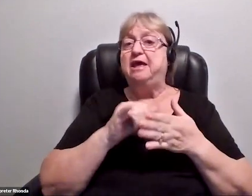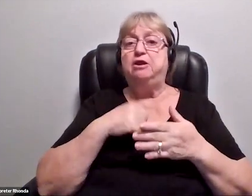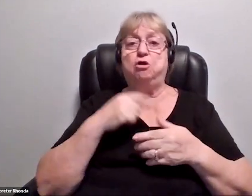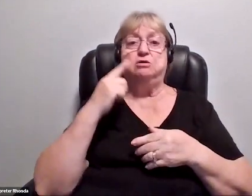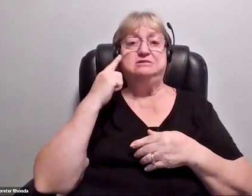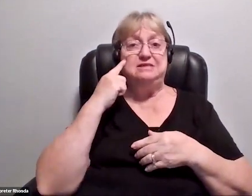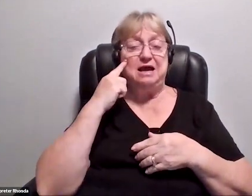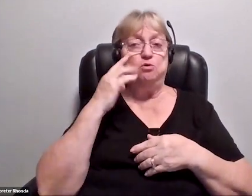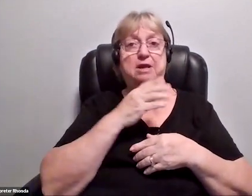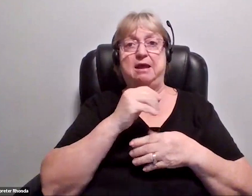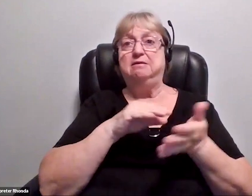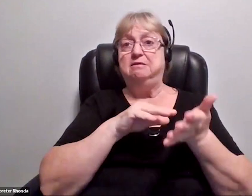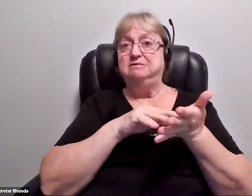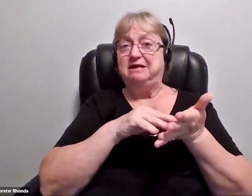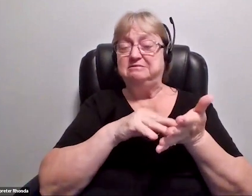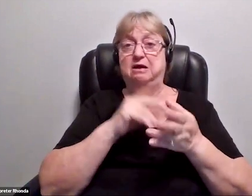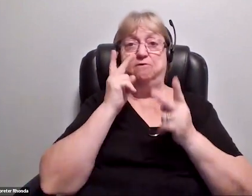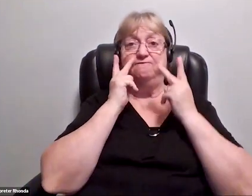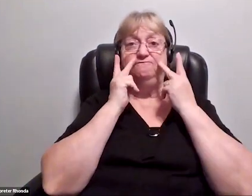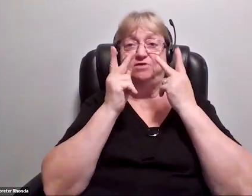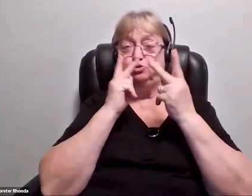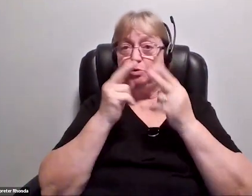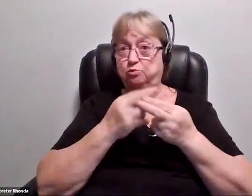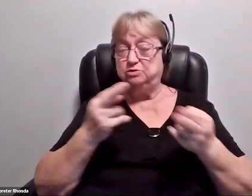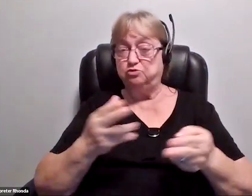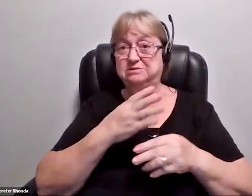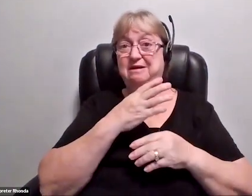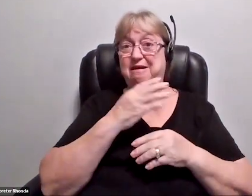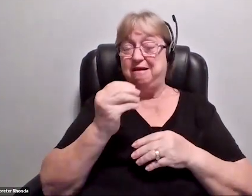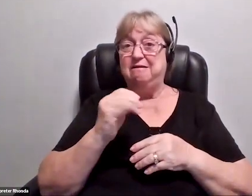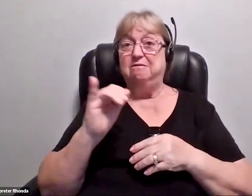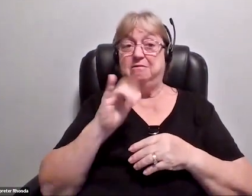visual resources, and also disclosure of accessibility resources.